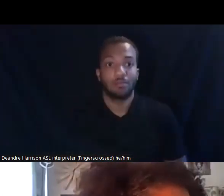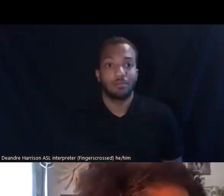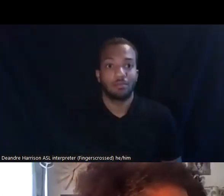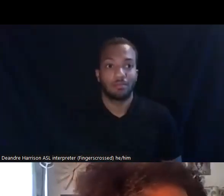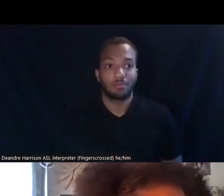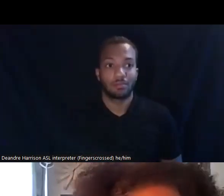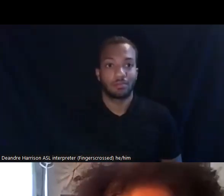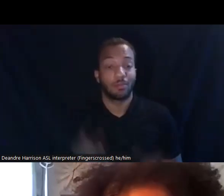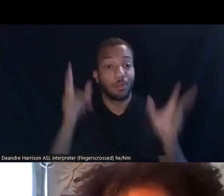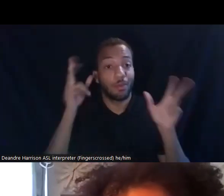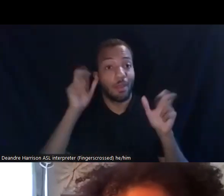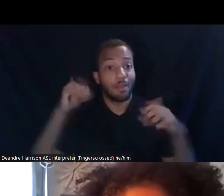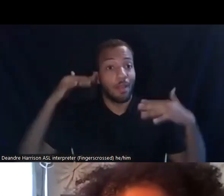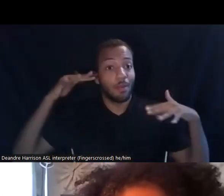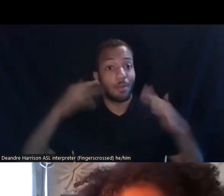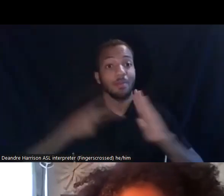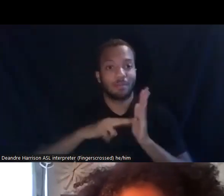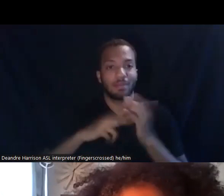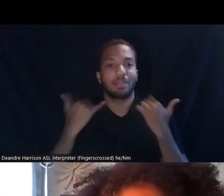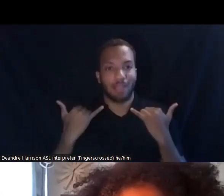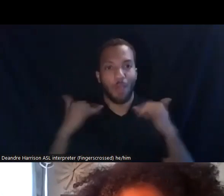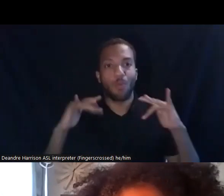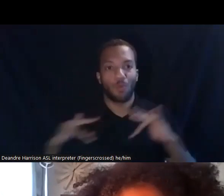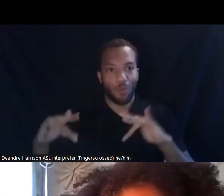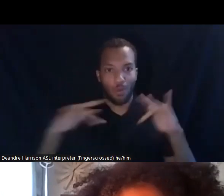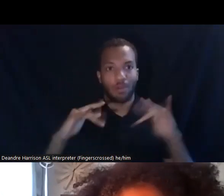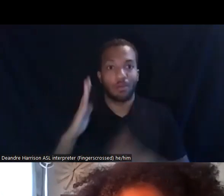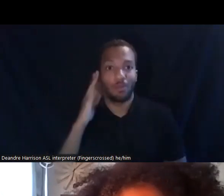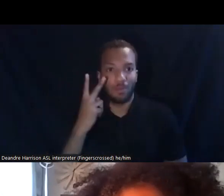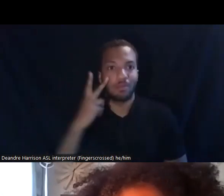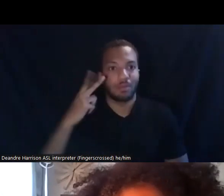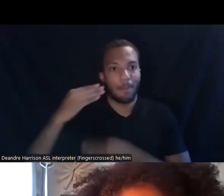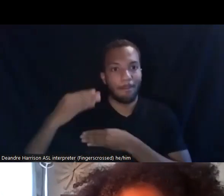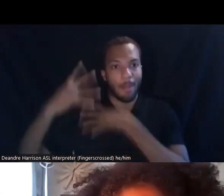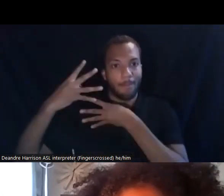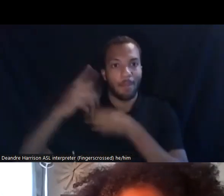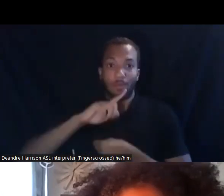[Uju] And you'll hear that noise and then you'll see a popup to confirm that you're okay with being recorded.